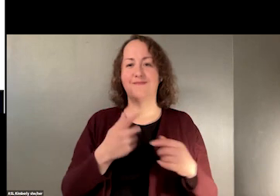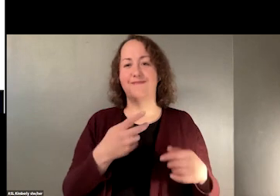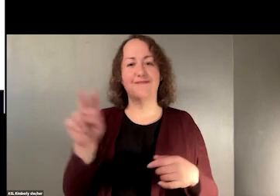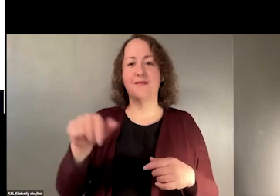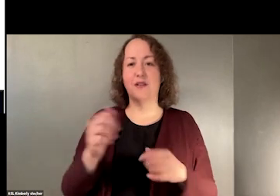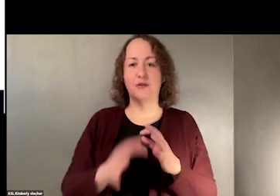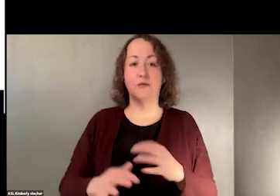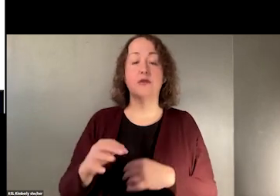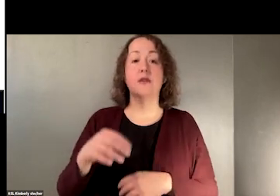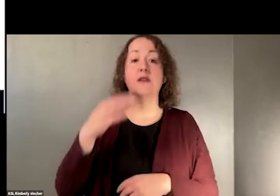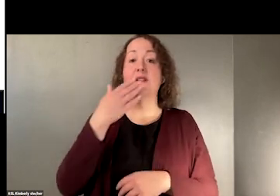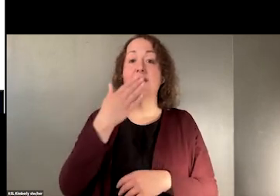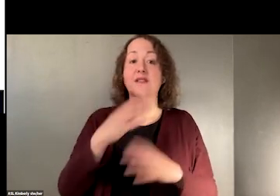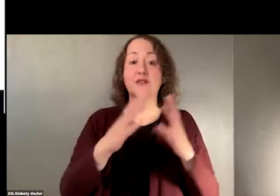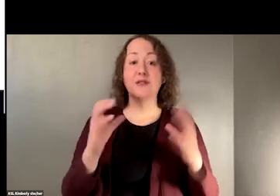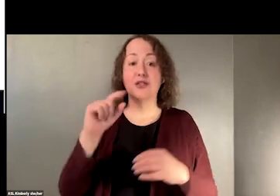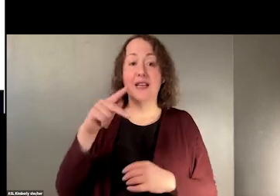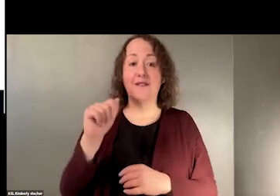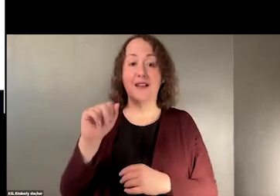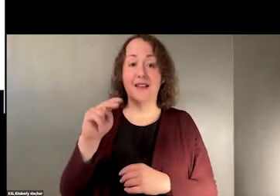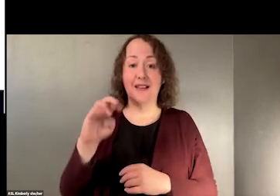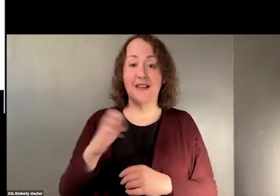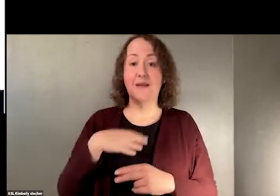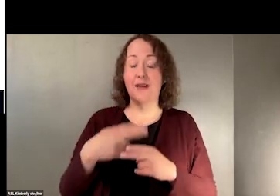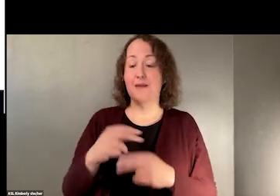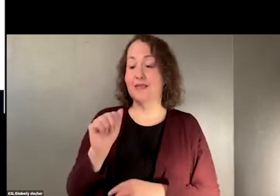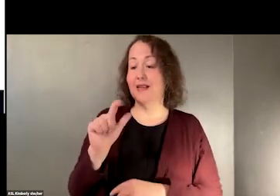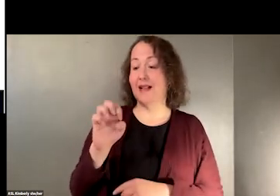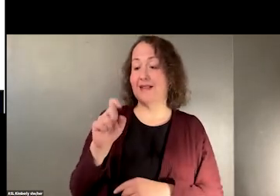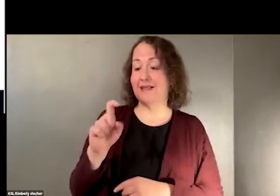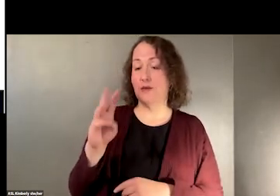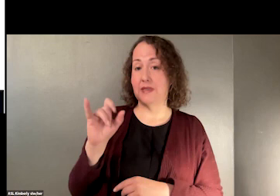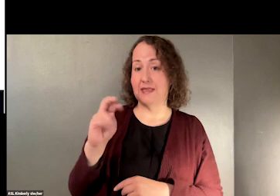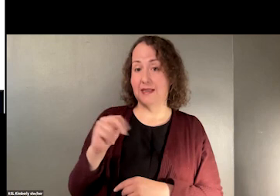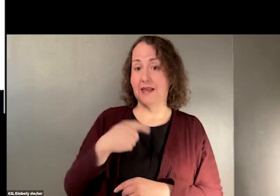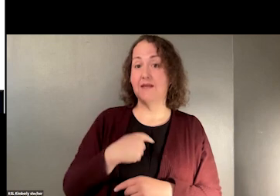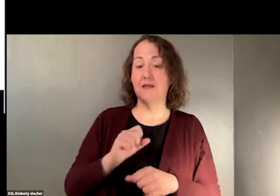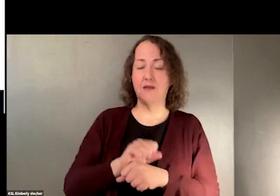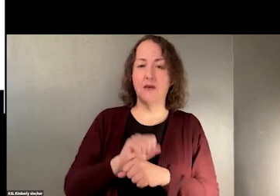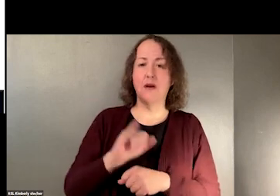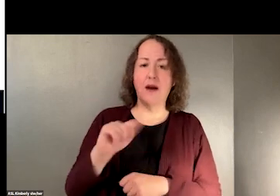Alex Wilson: Thank you so much, Stephanie. My name is Alex Wilson and I am an IT Project Manager at the National Science Foundation